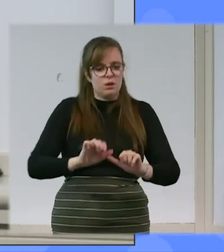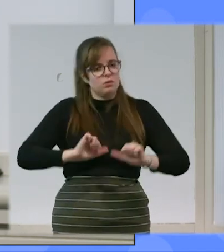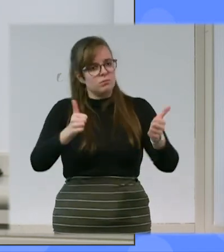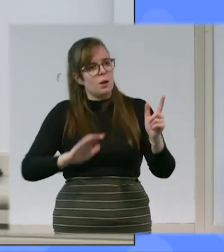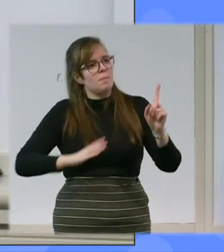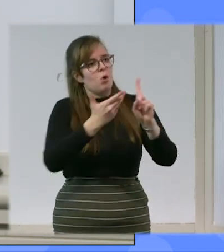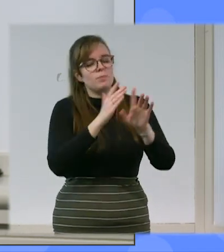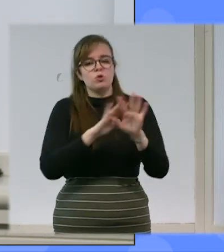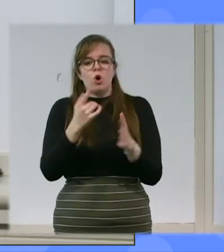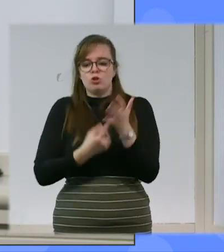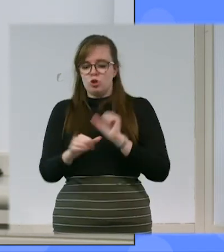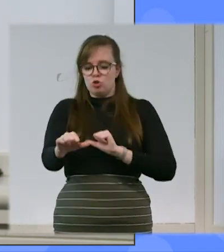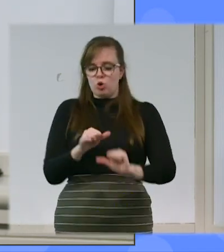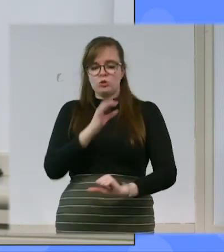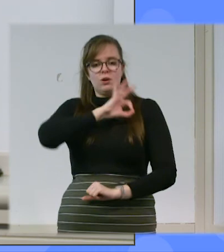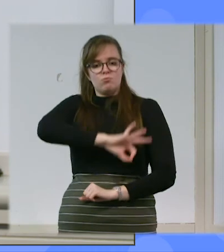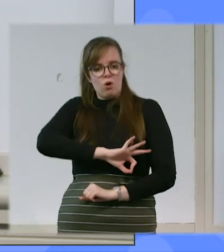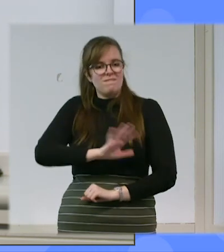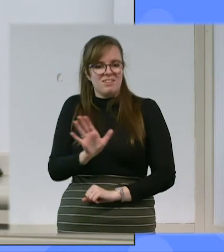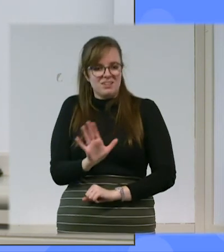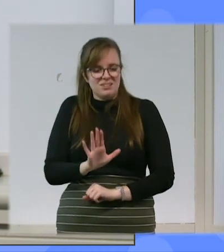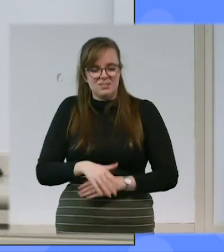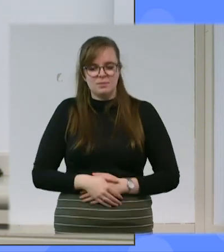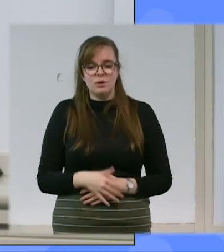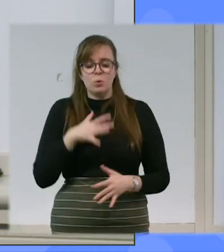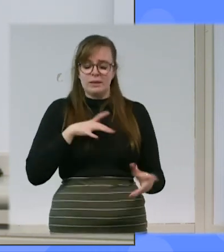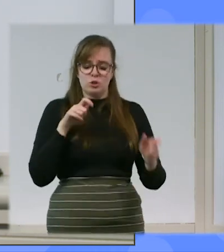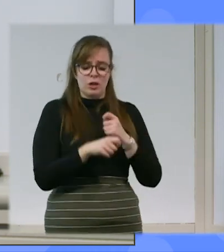just short-term profit and we need to reform how money is created and how the